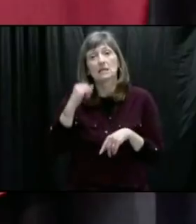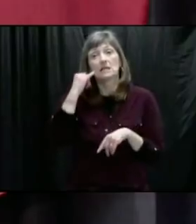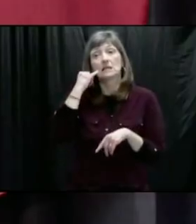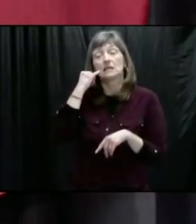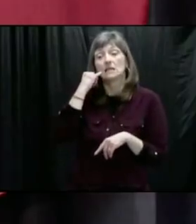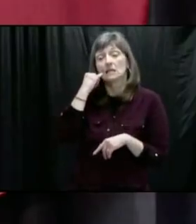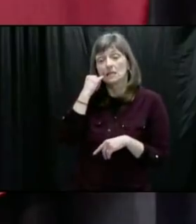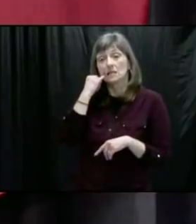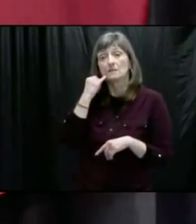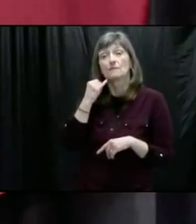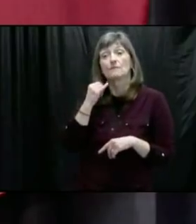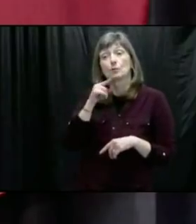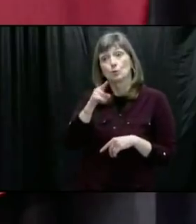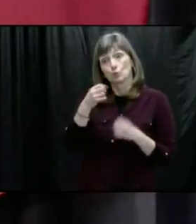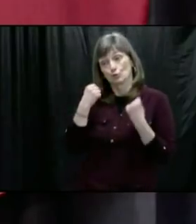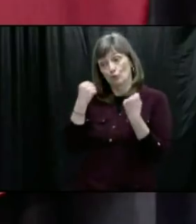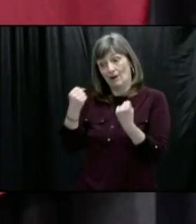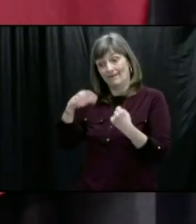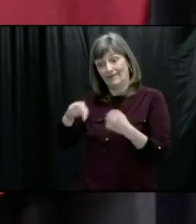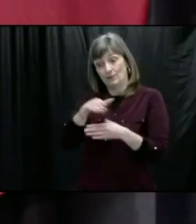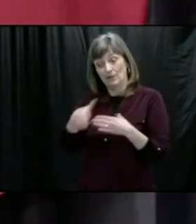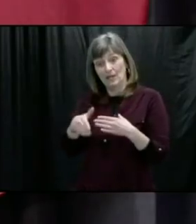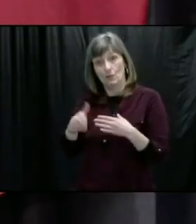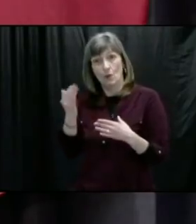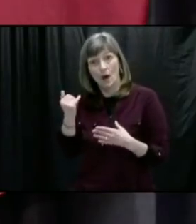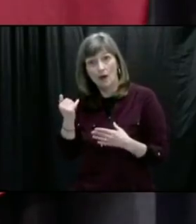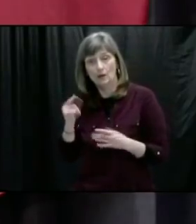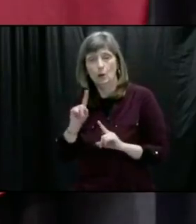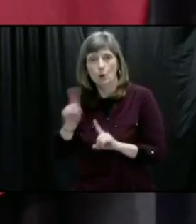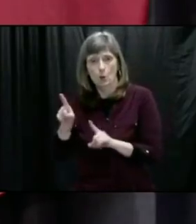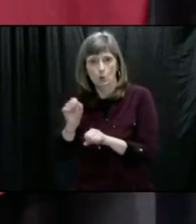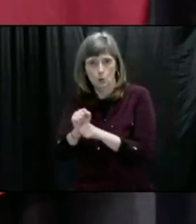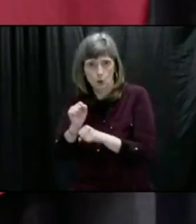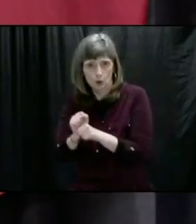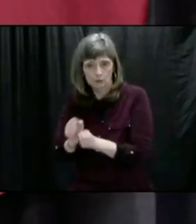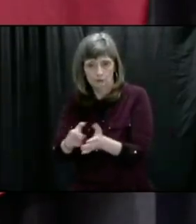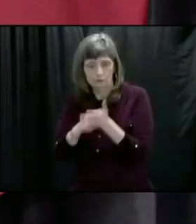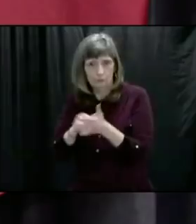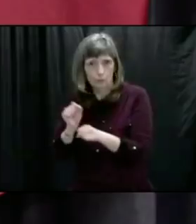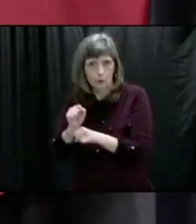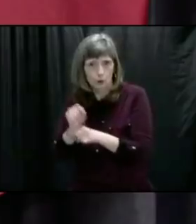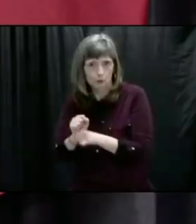UNLESS YOU ARE AN ESSENTIAL WORKER, THE ONLY REASON TO BE ON